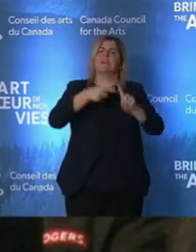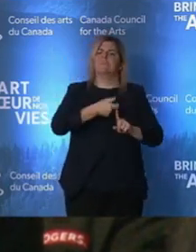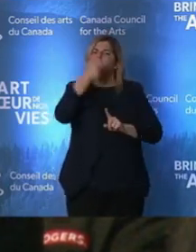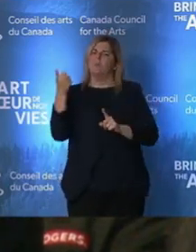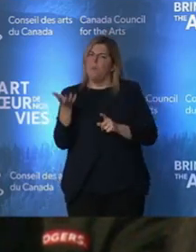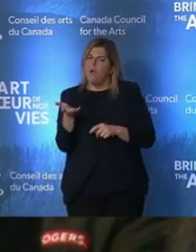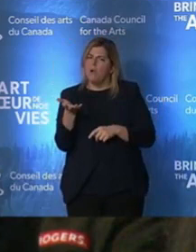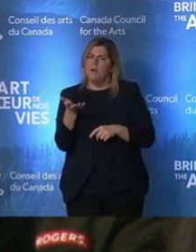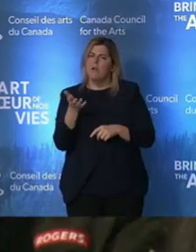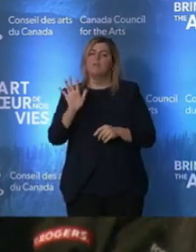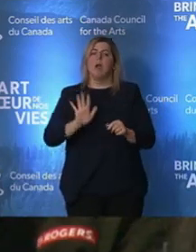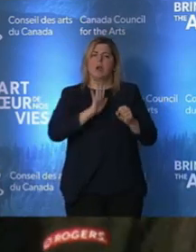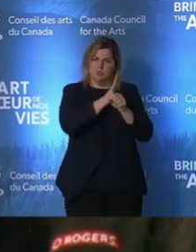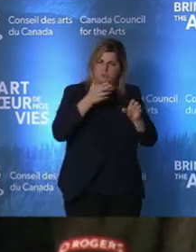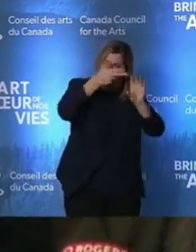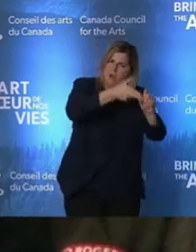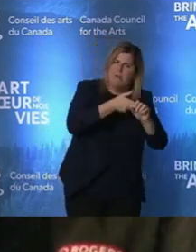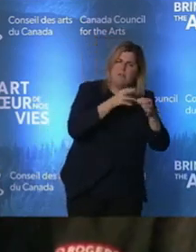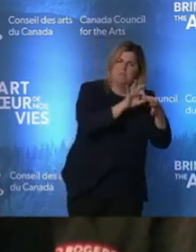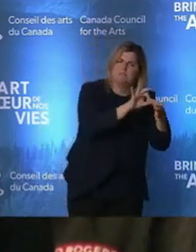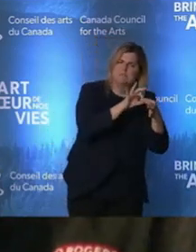Some of the organizations that work on a